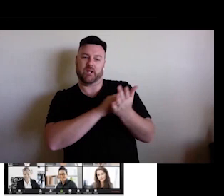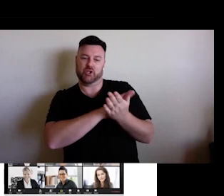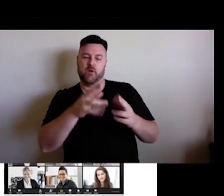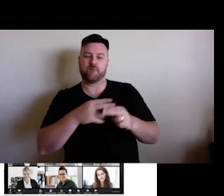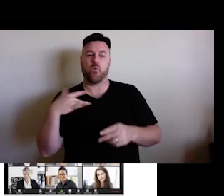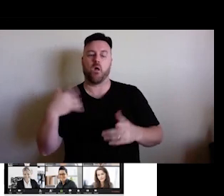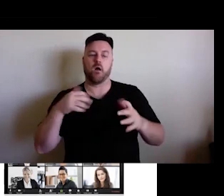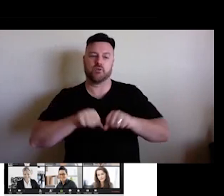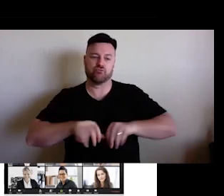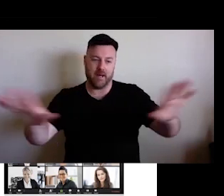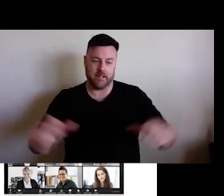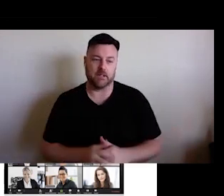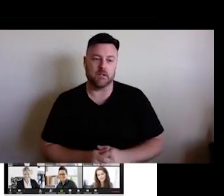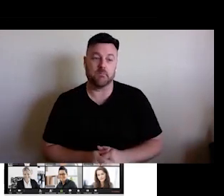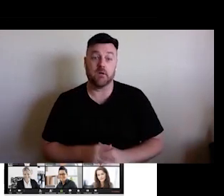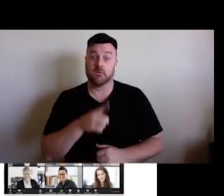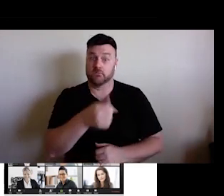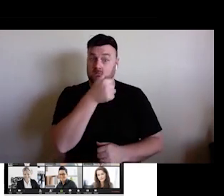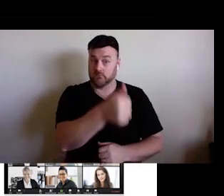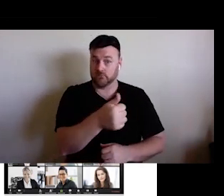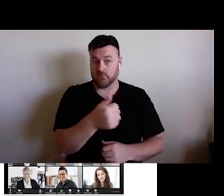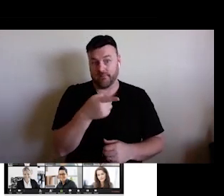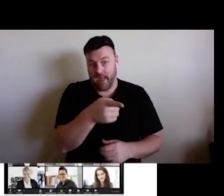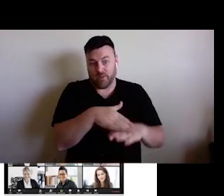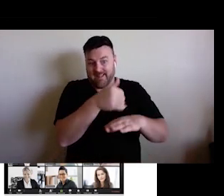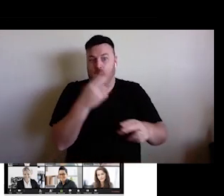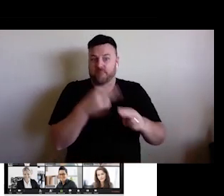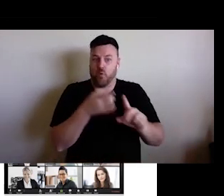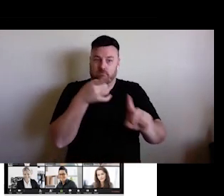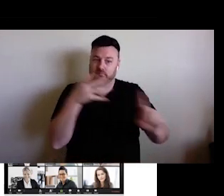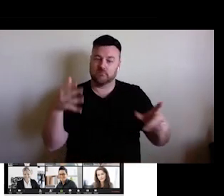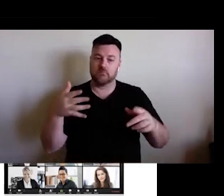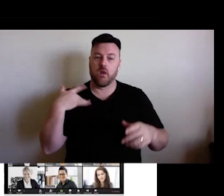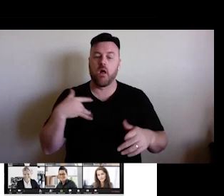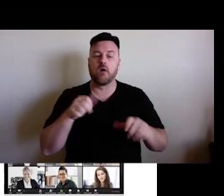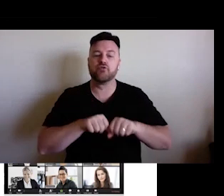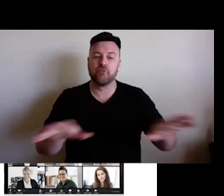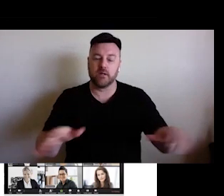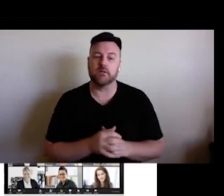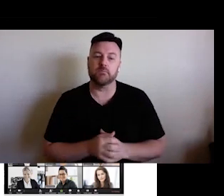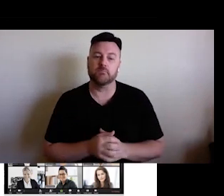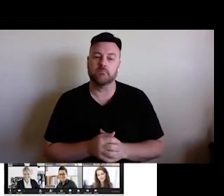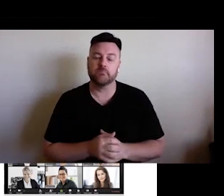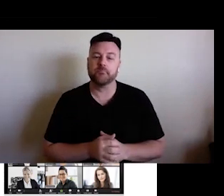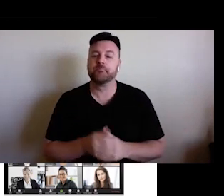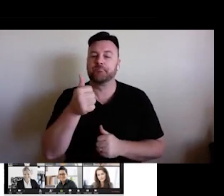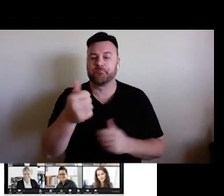to coming in and making money. So their threshold for doing stuff and where you can start to collect cash is less than something like YouTube.